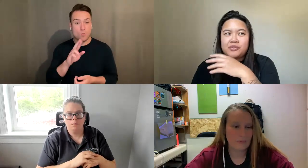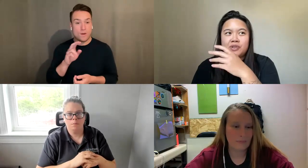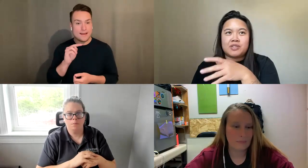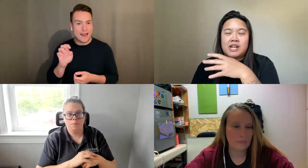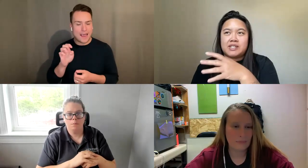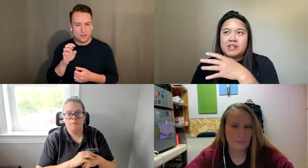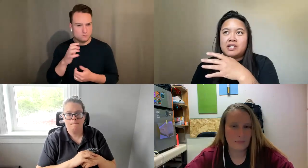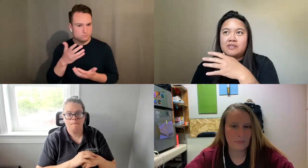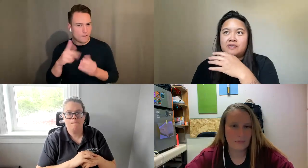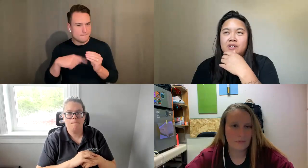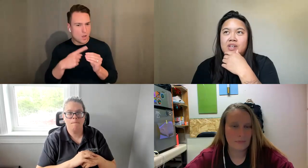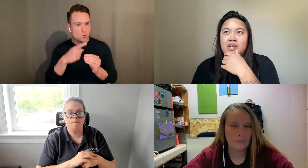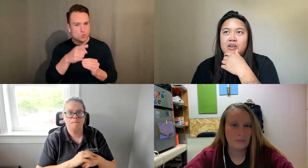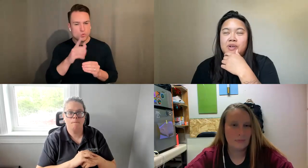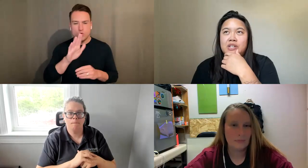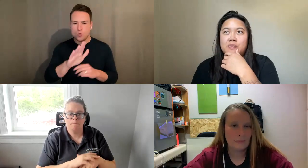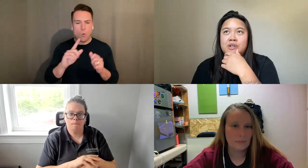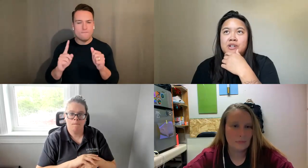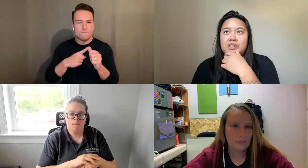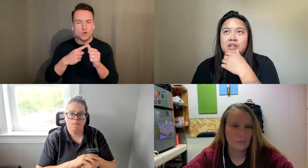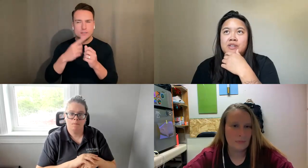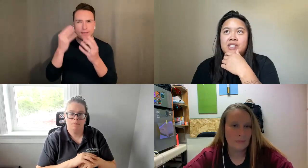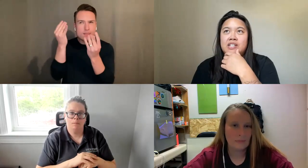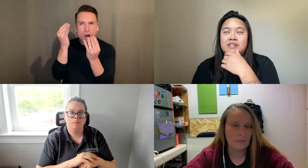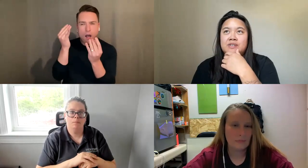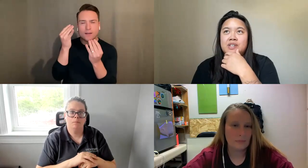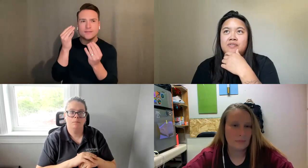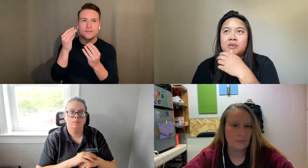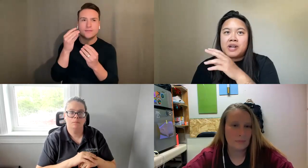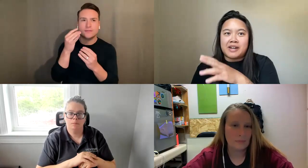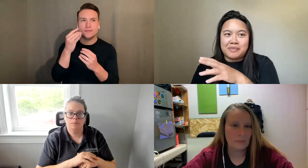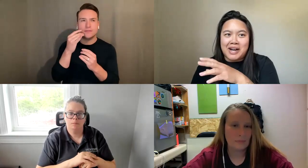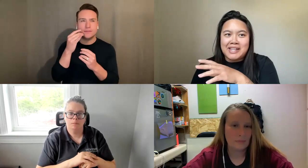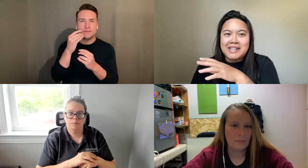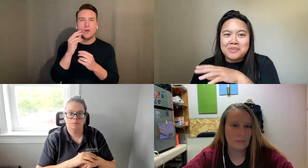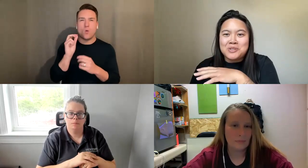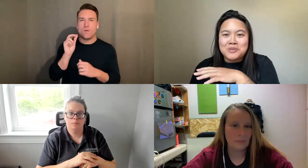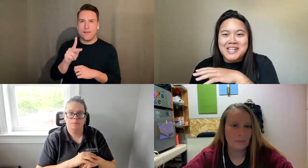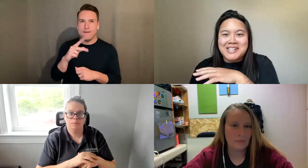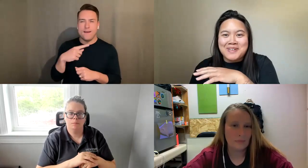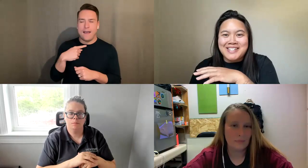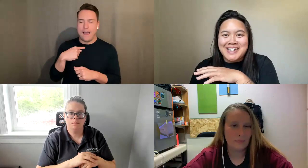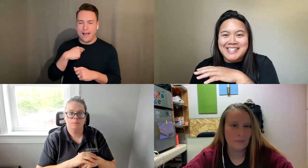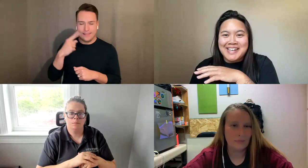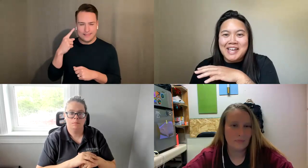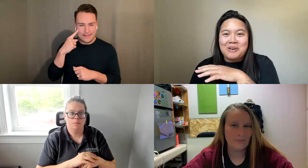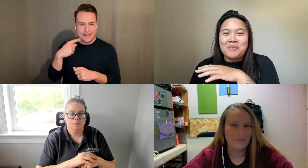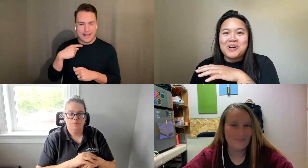What were your first thoughts of when you were thinking to yourself, okay, I think I'm